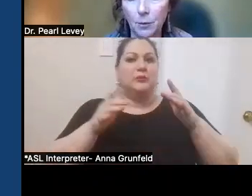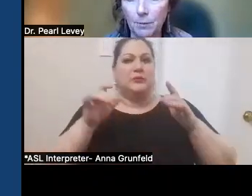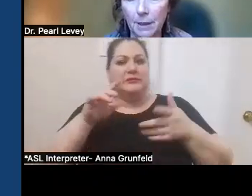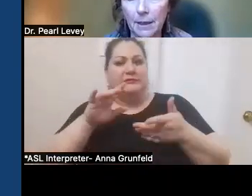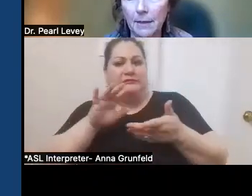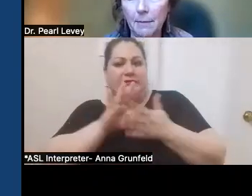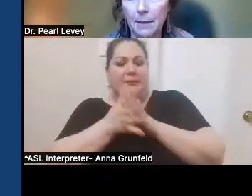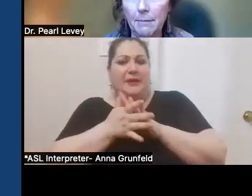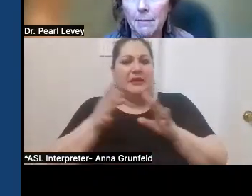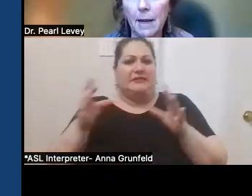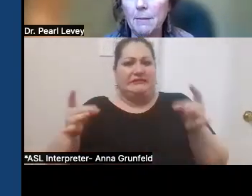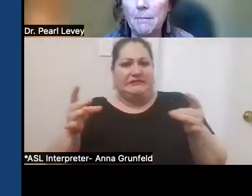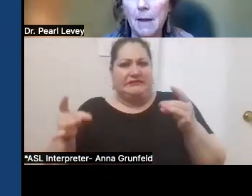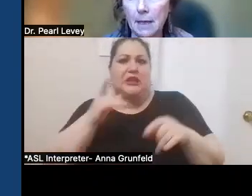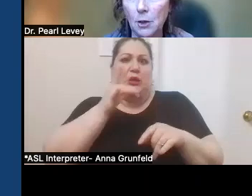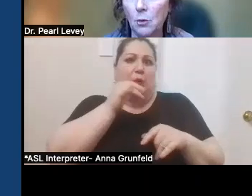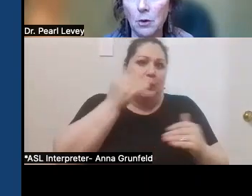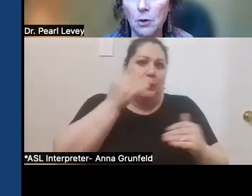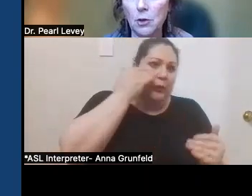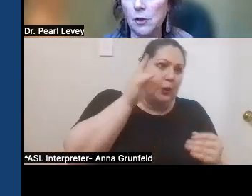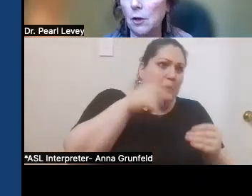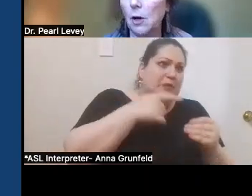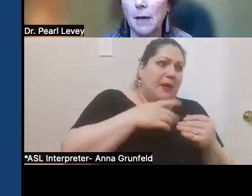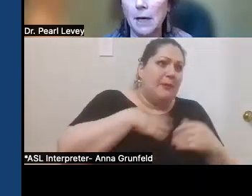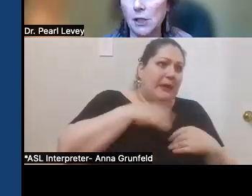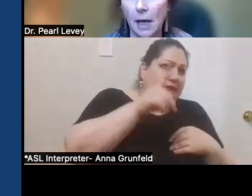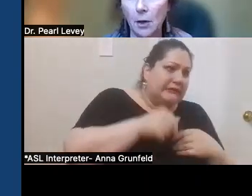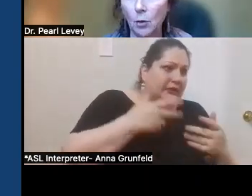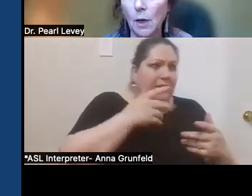that would be and there may be many who are not using accommodations at all,